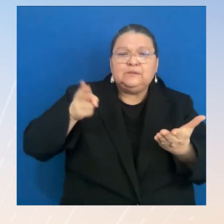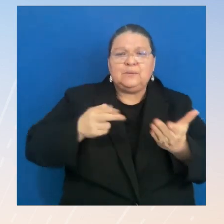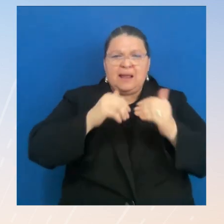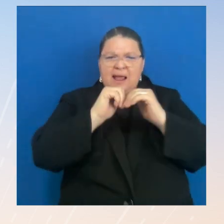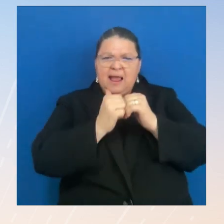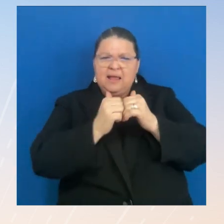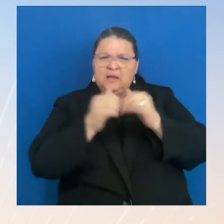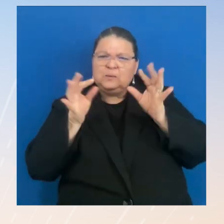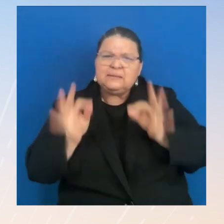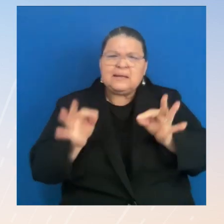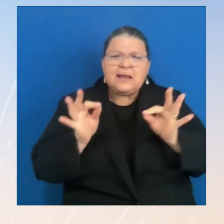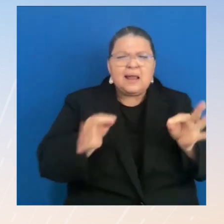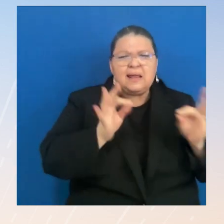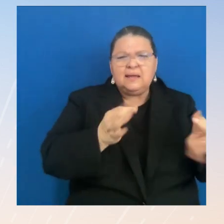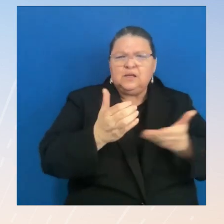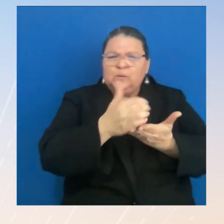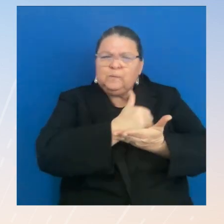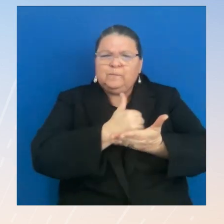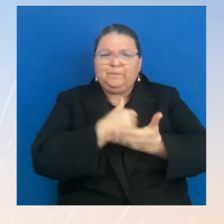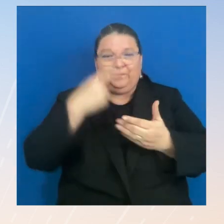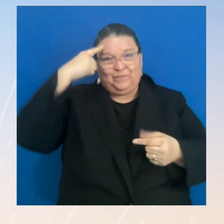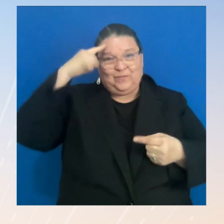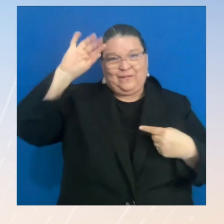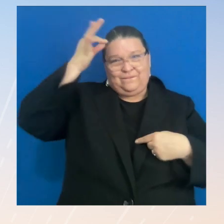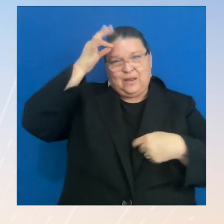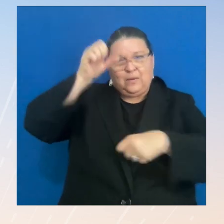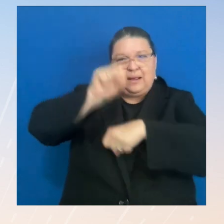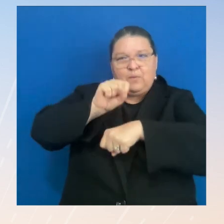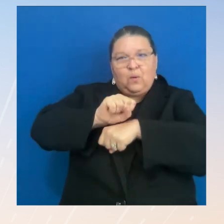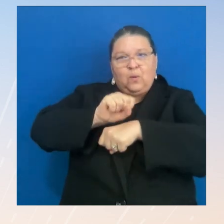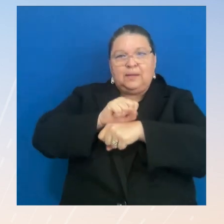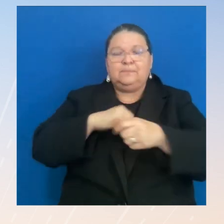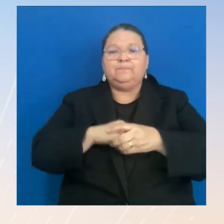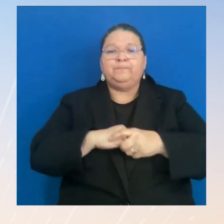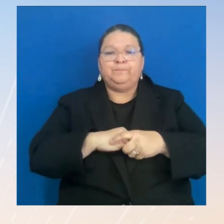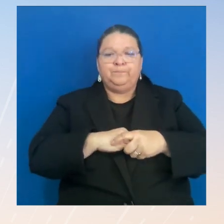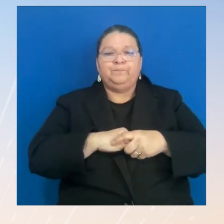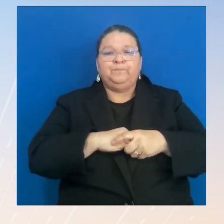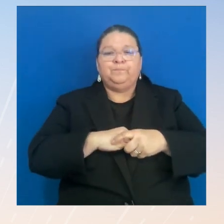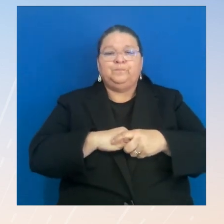directing the Federal Acquisition Regulatory Council to consider limiting the use of salary information